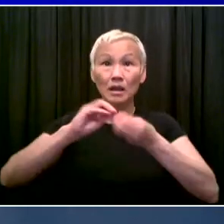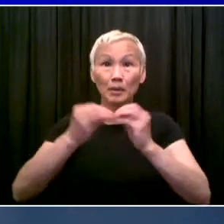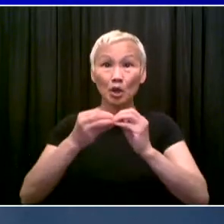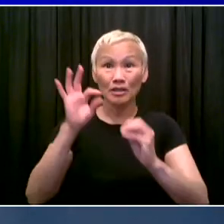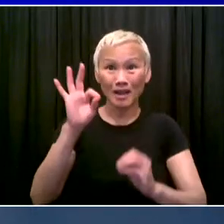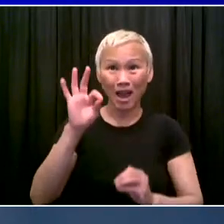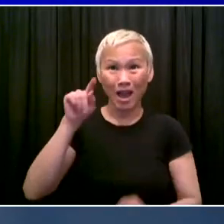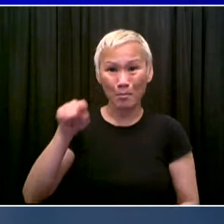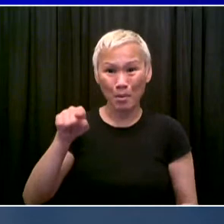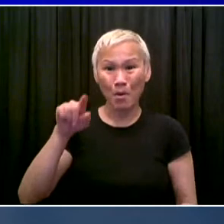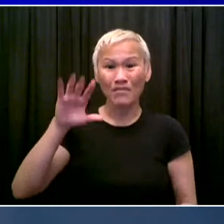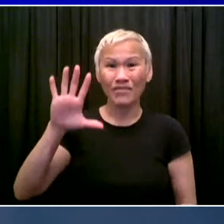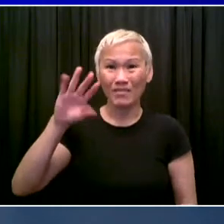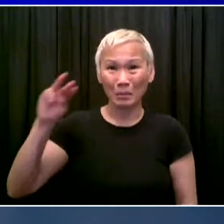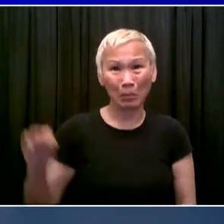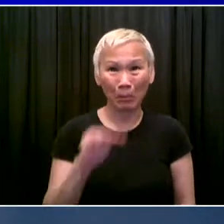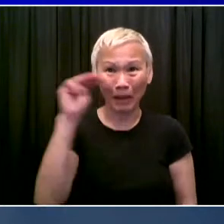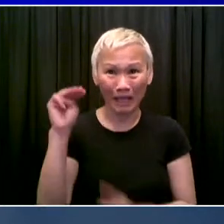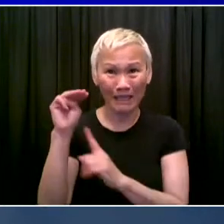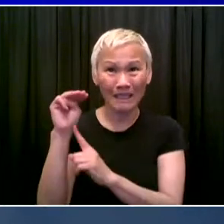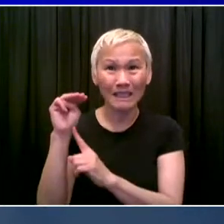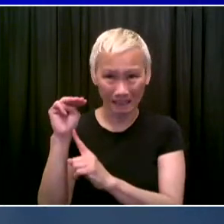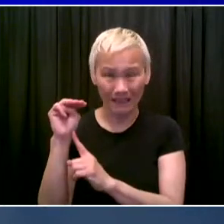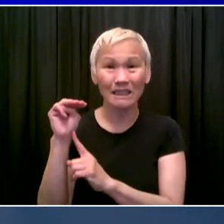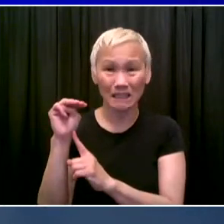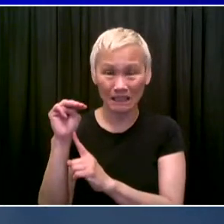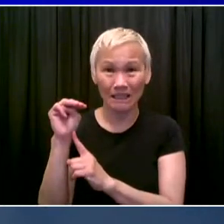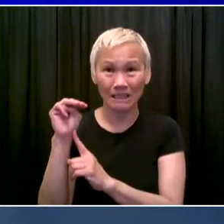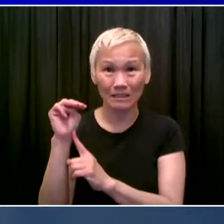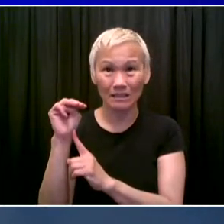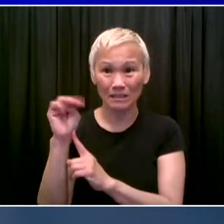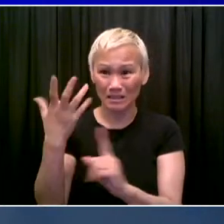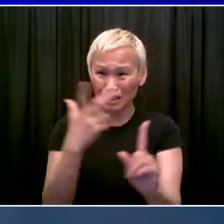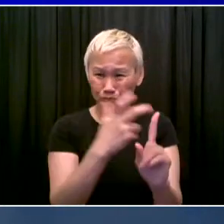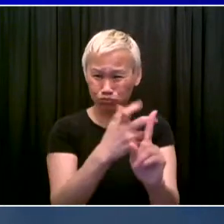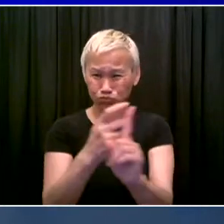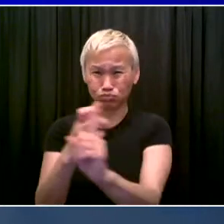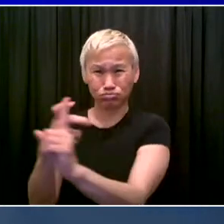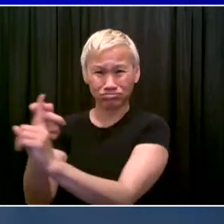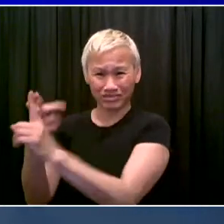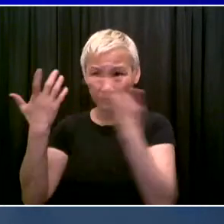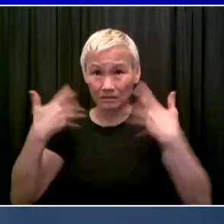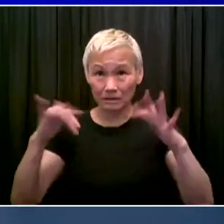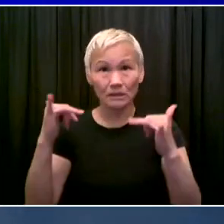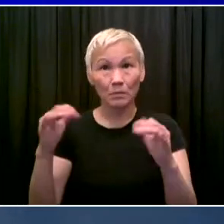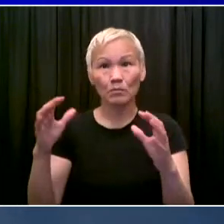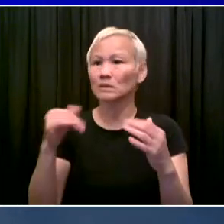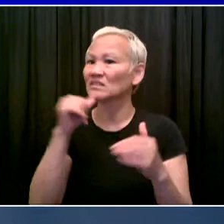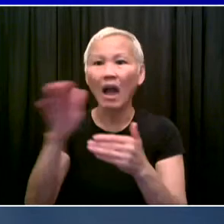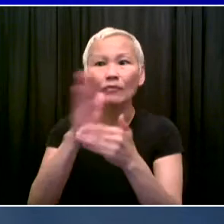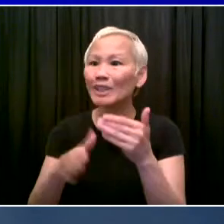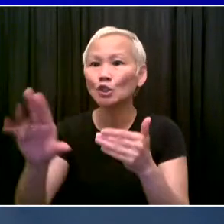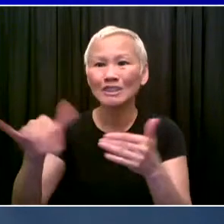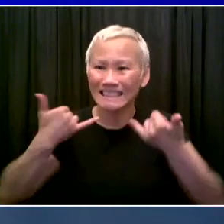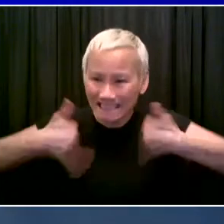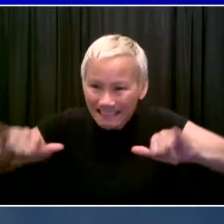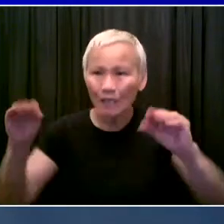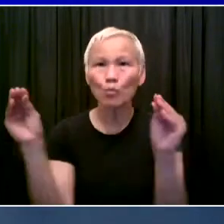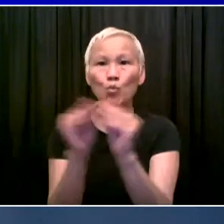THIS, AS OF TODAY, 9,000,497